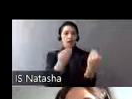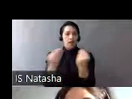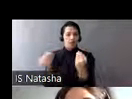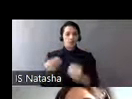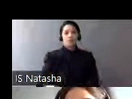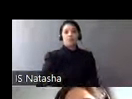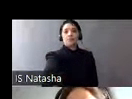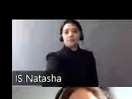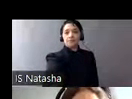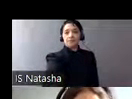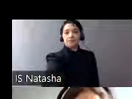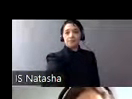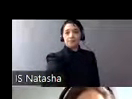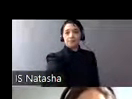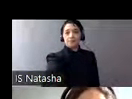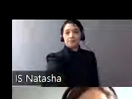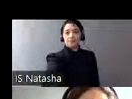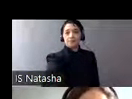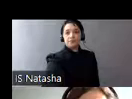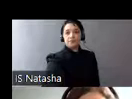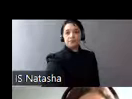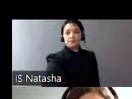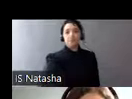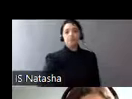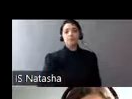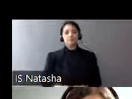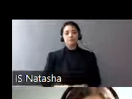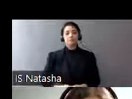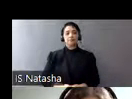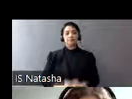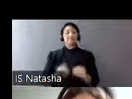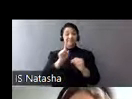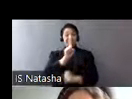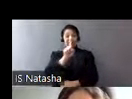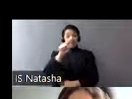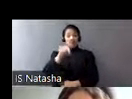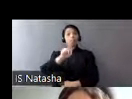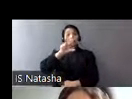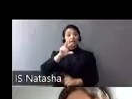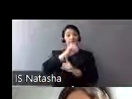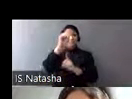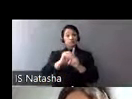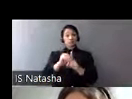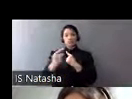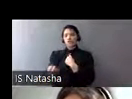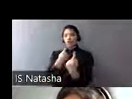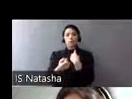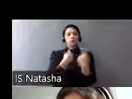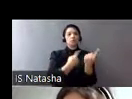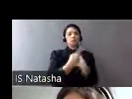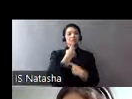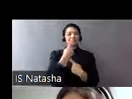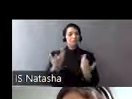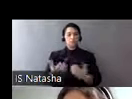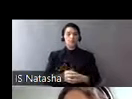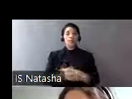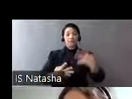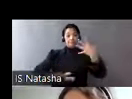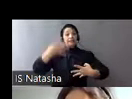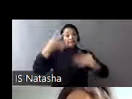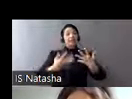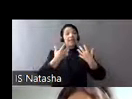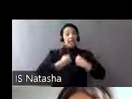However, only 11.8% of responses reported that available data provided accurate information